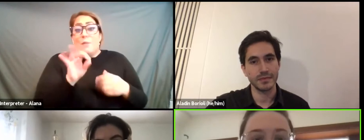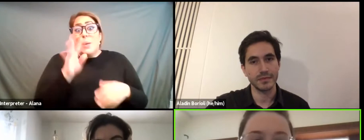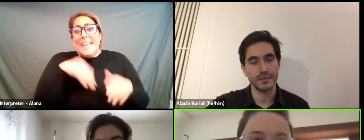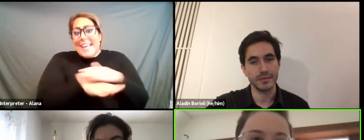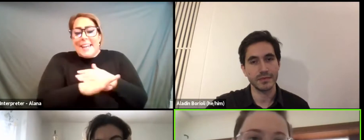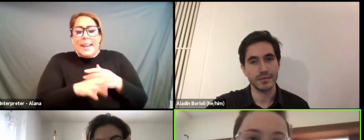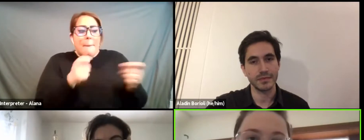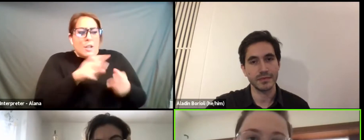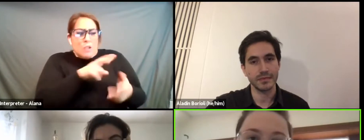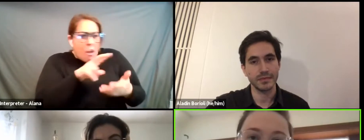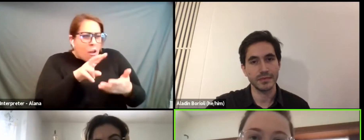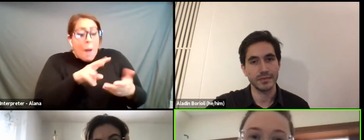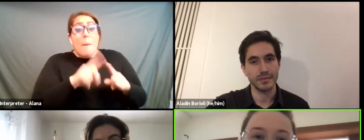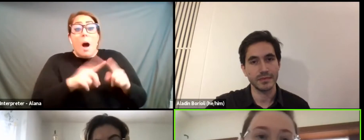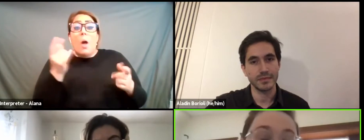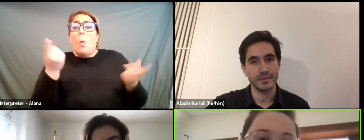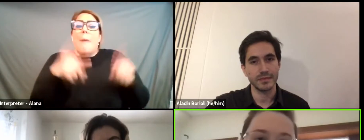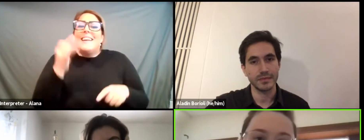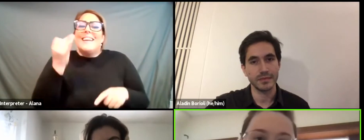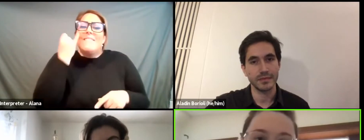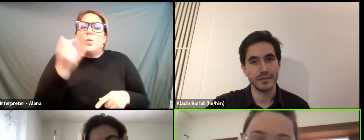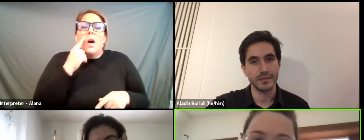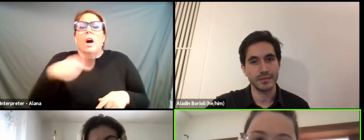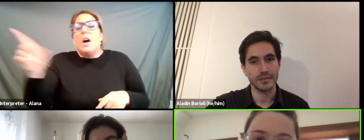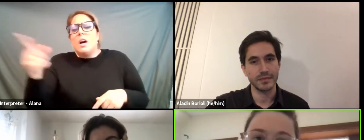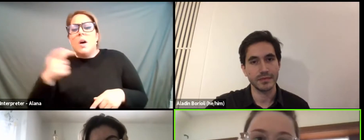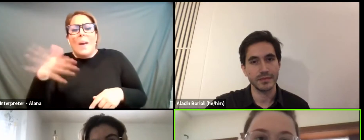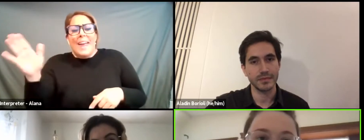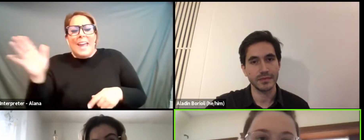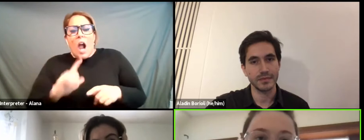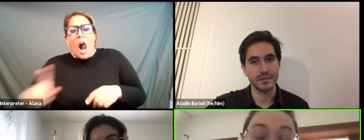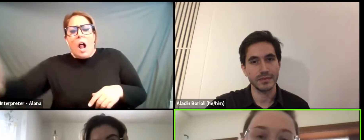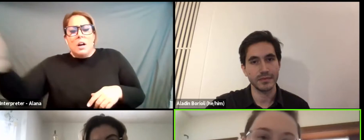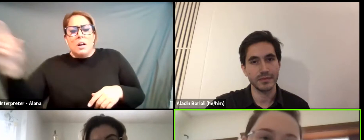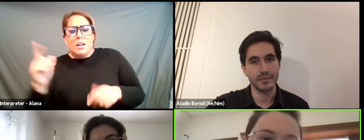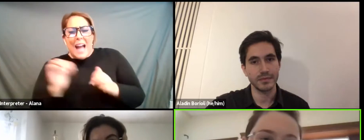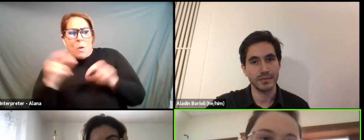from the hive, how can we see what's happening in the hive and like what can that tell us or